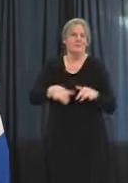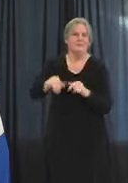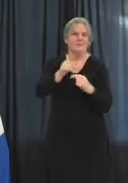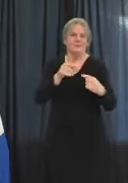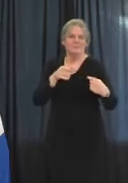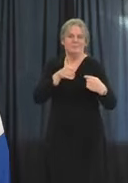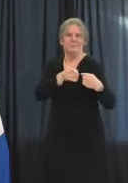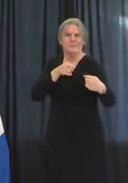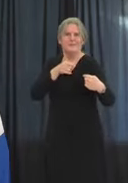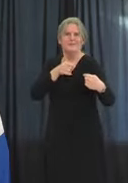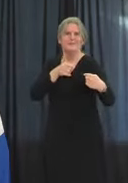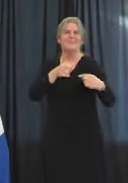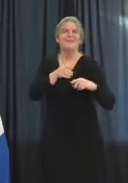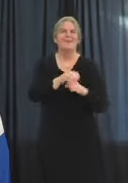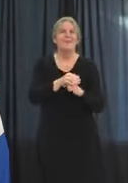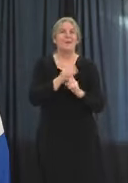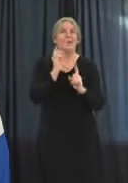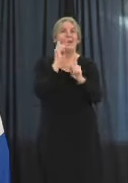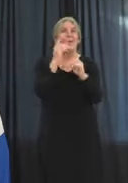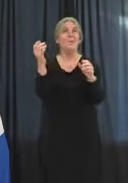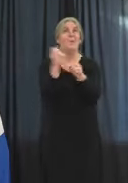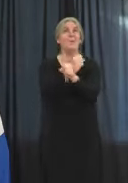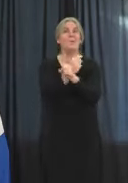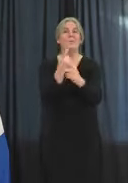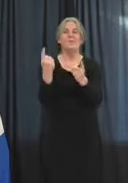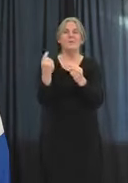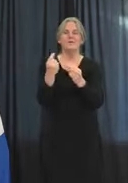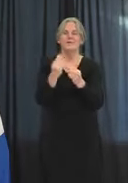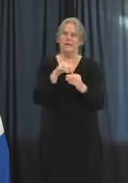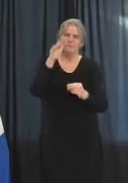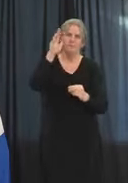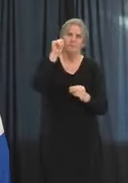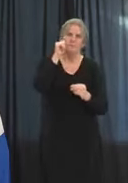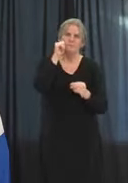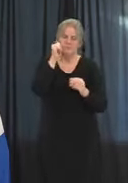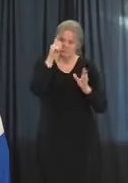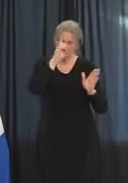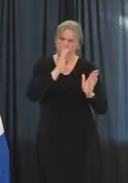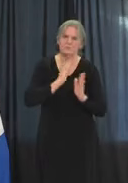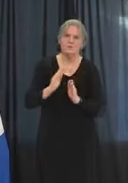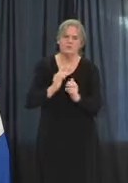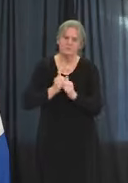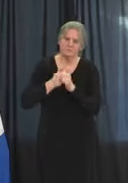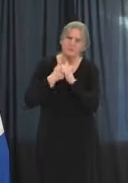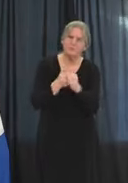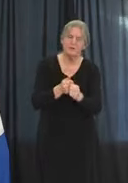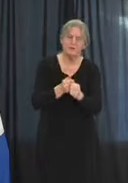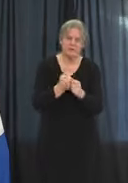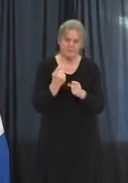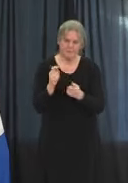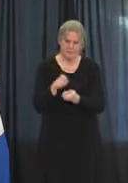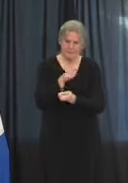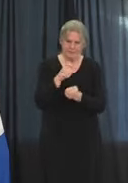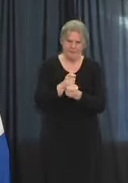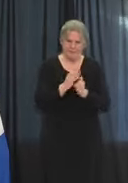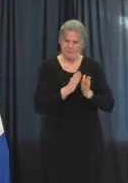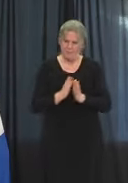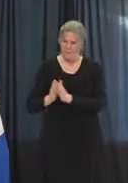To win, just as for any war, we need to be very deliberate with our strategy. We need to be tactical,